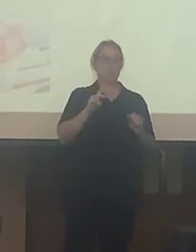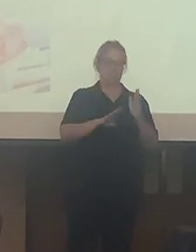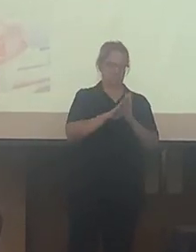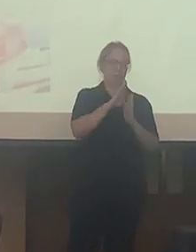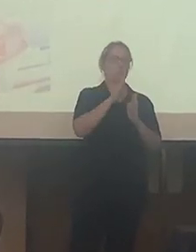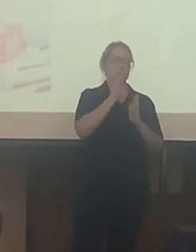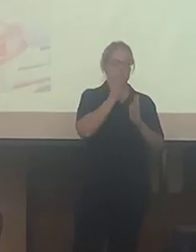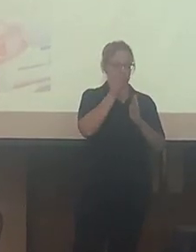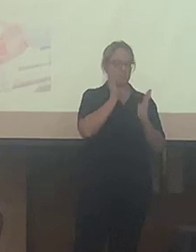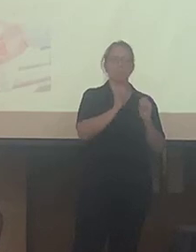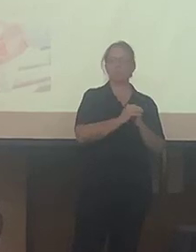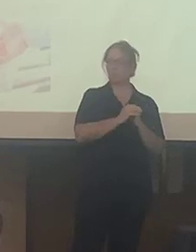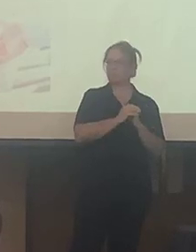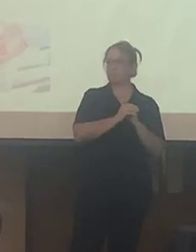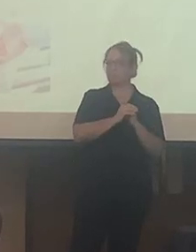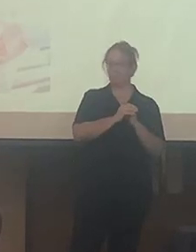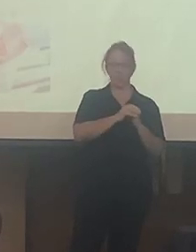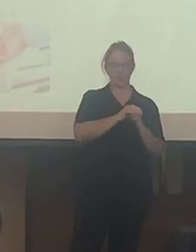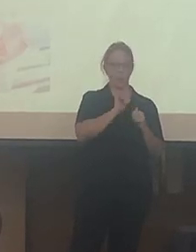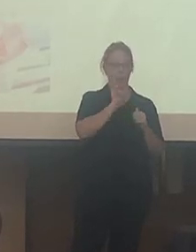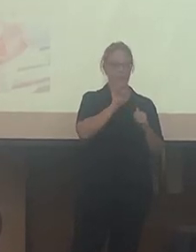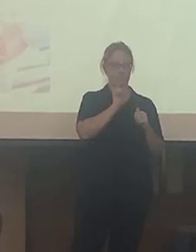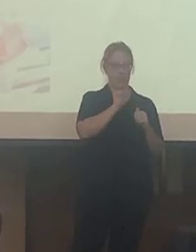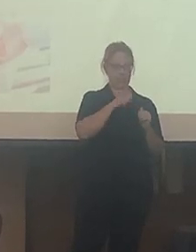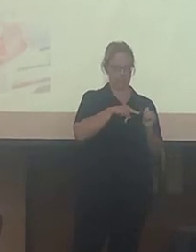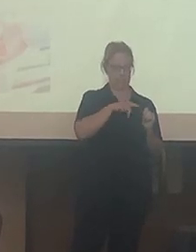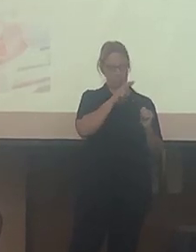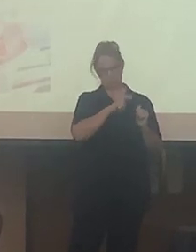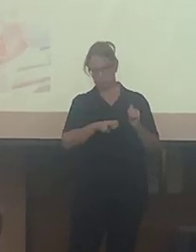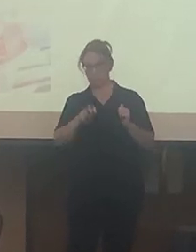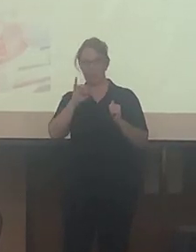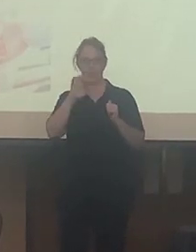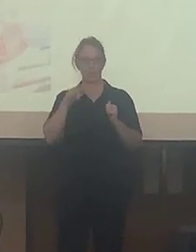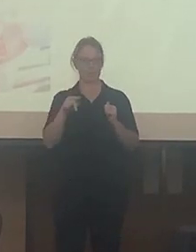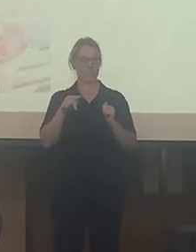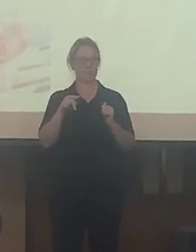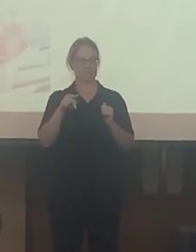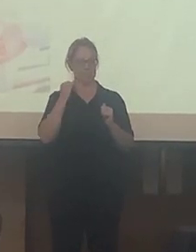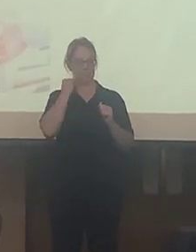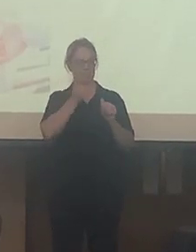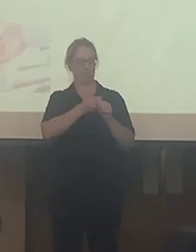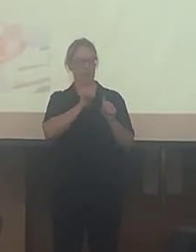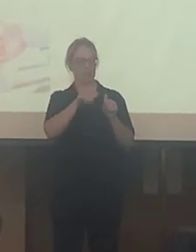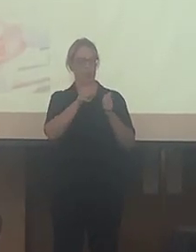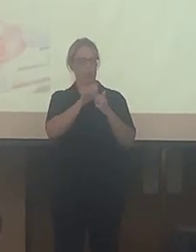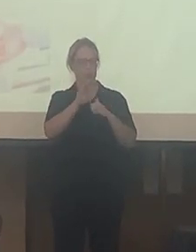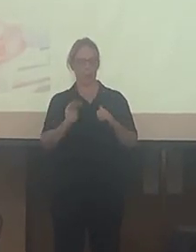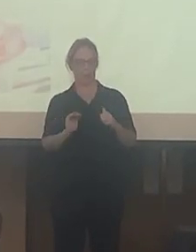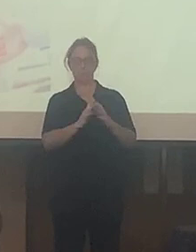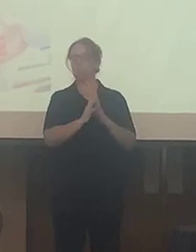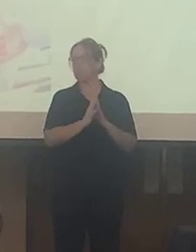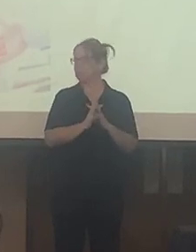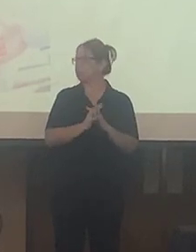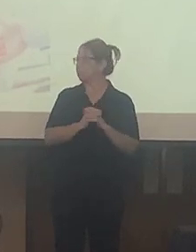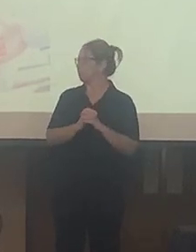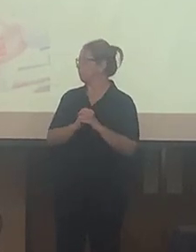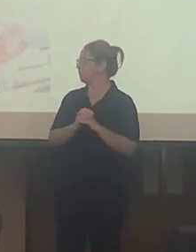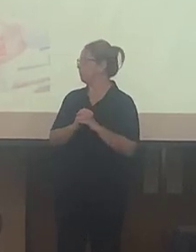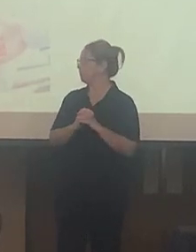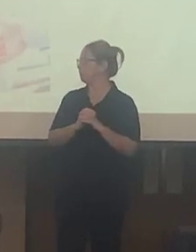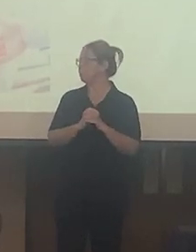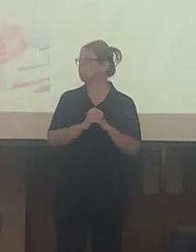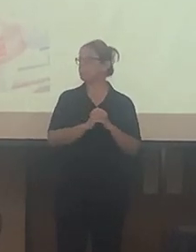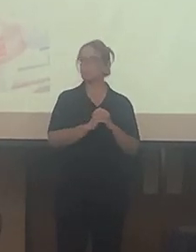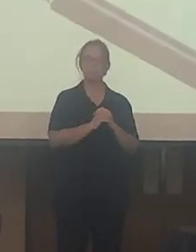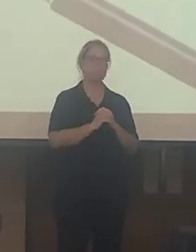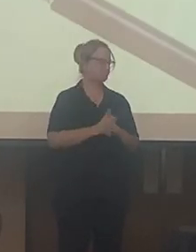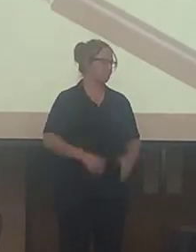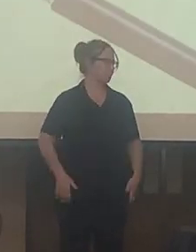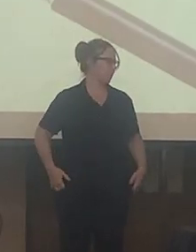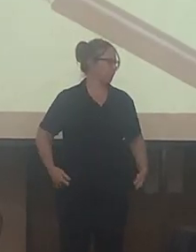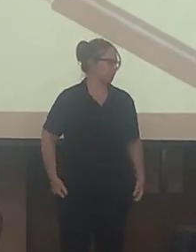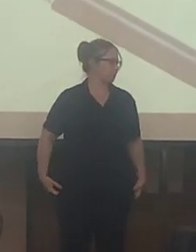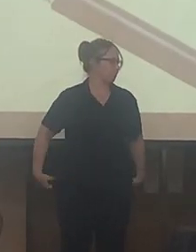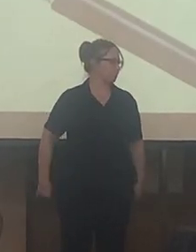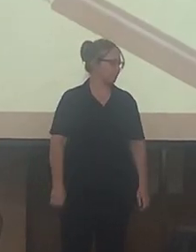so right so you've moved from an ifsp to an inp if you apologize for apartments with your kids